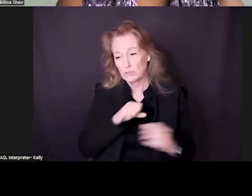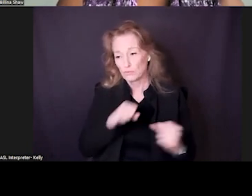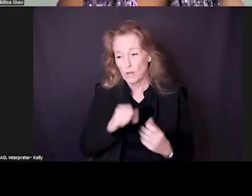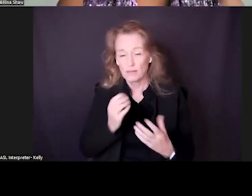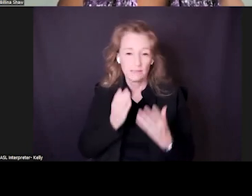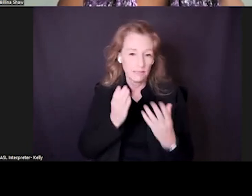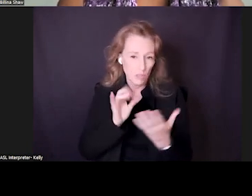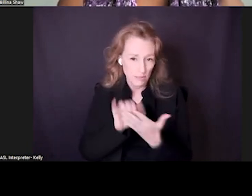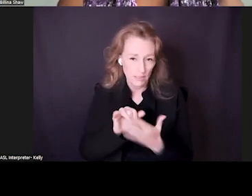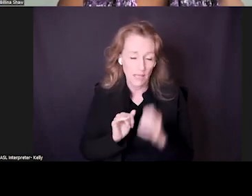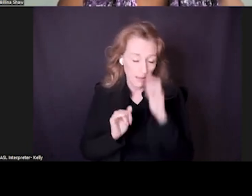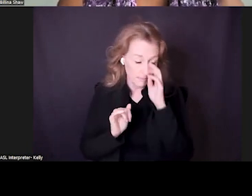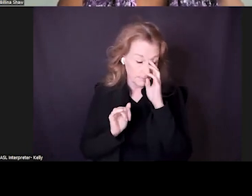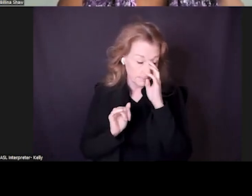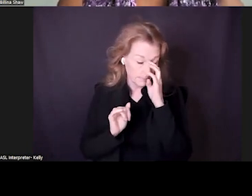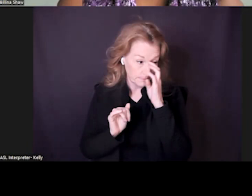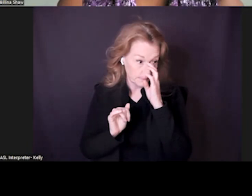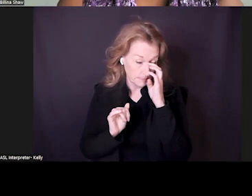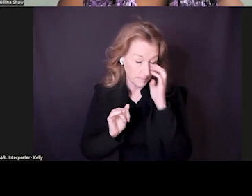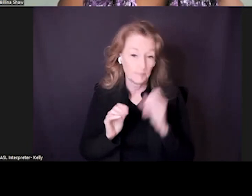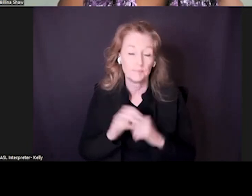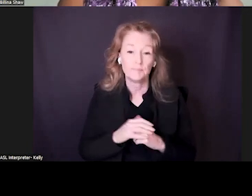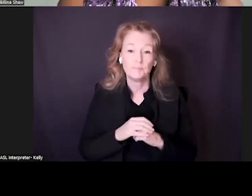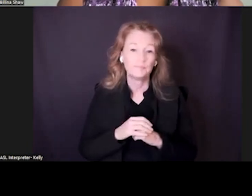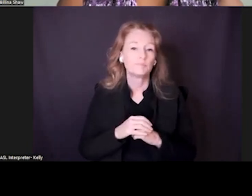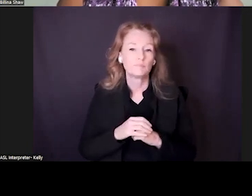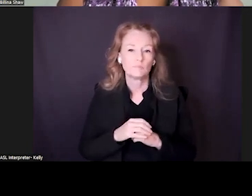IN THE PROGRESS FOR THEM THUS FAR HAS MEAN THEY